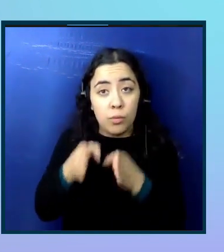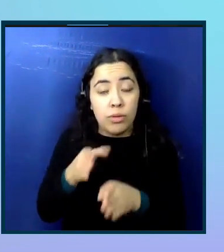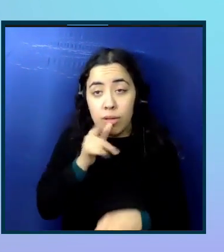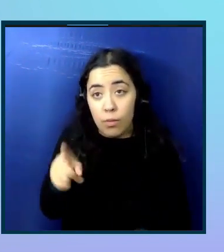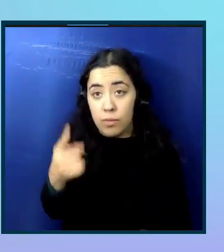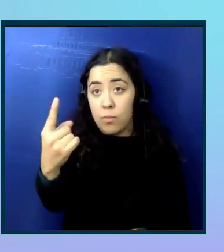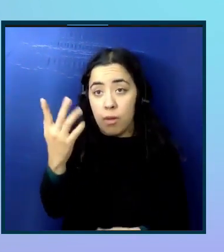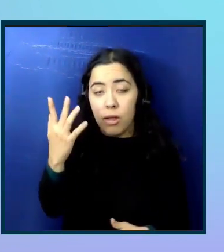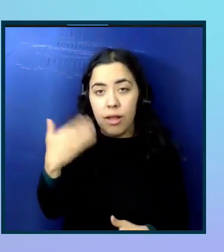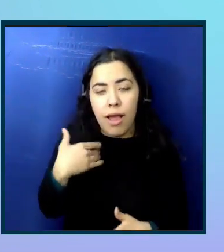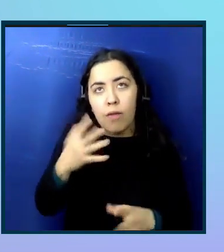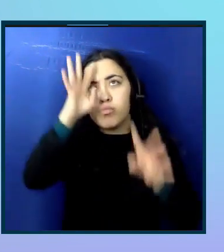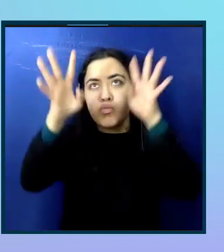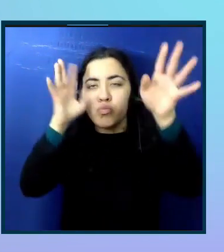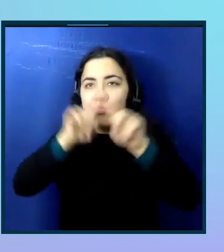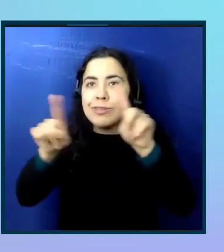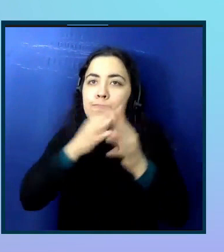You know? It's just an act of play.